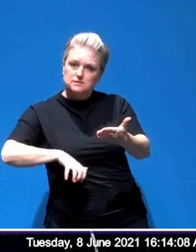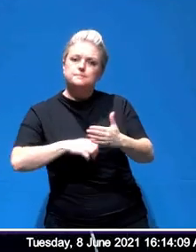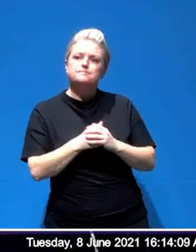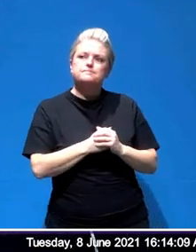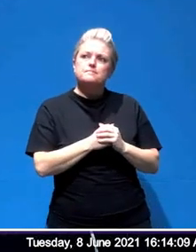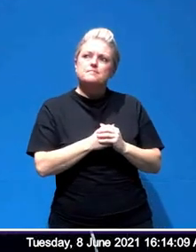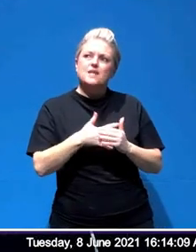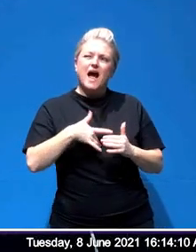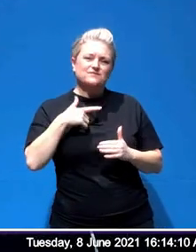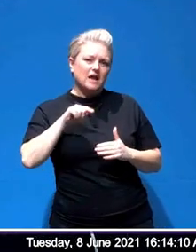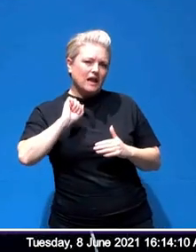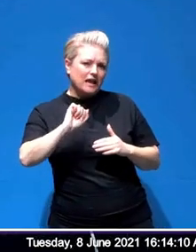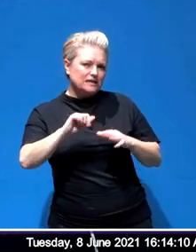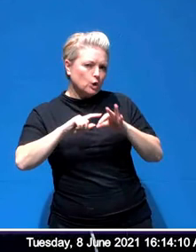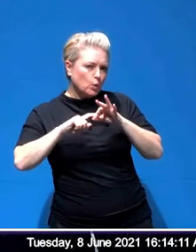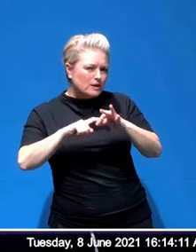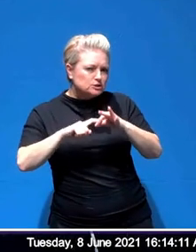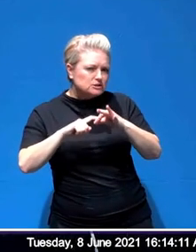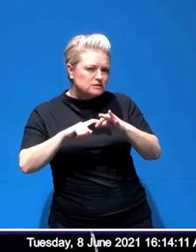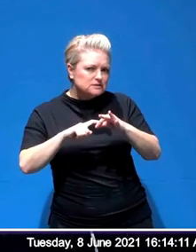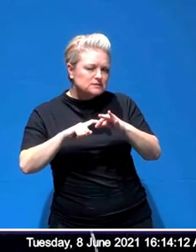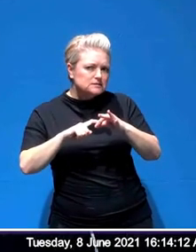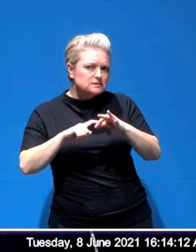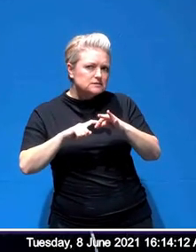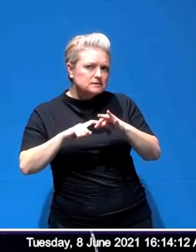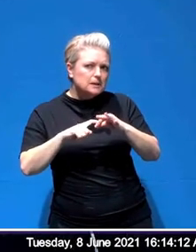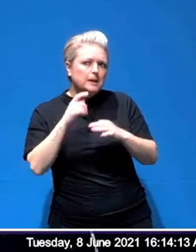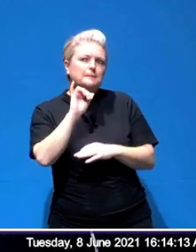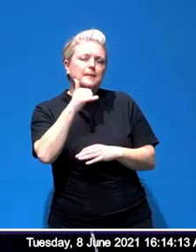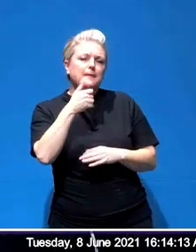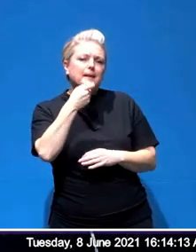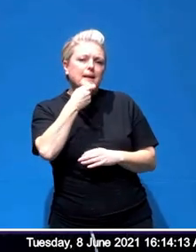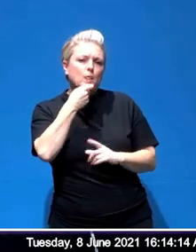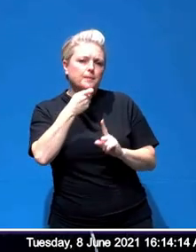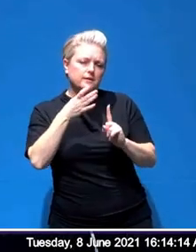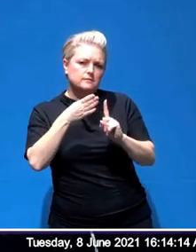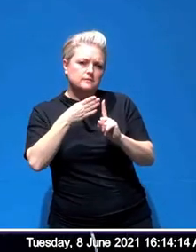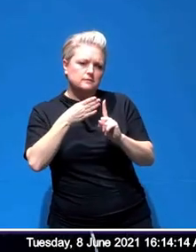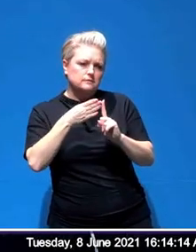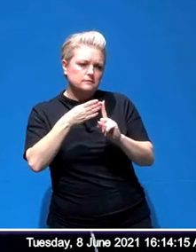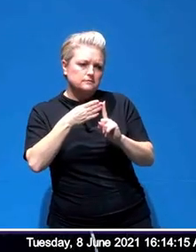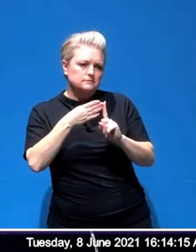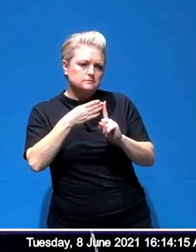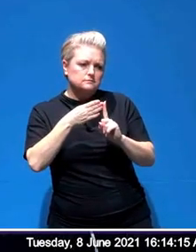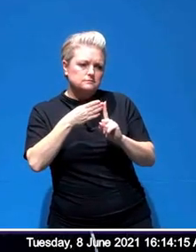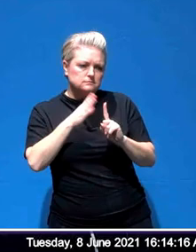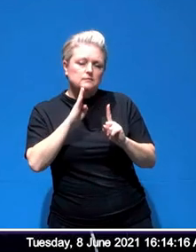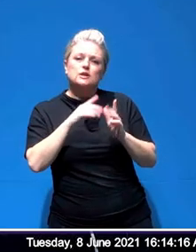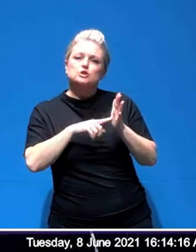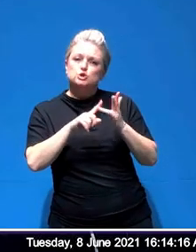have little utility to the overall inquiry for this particular case study.